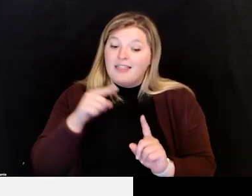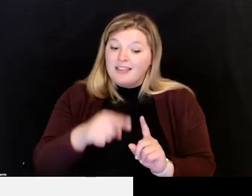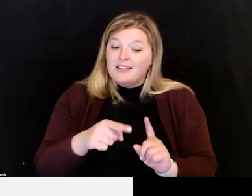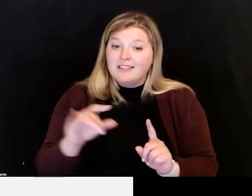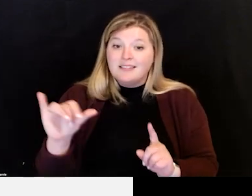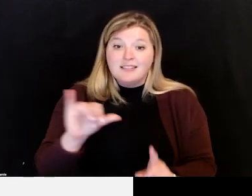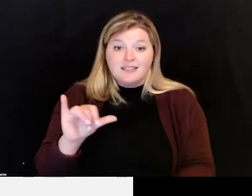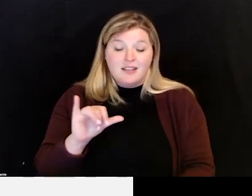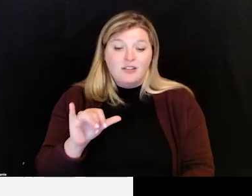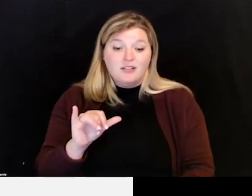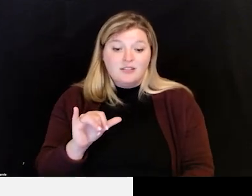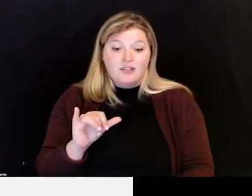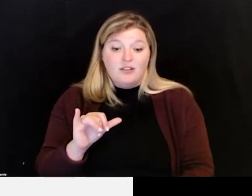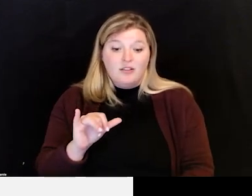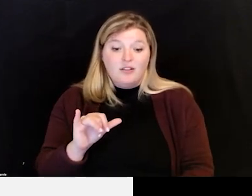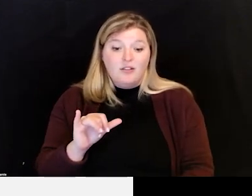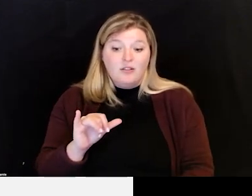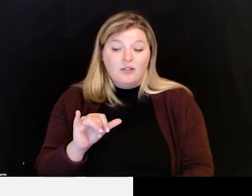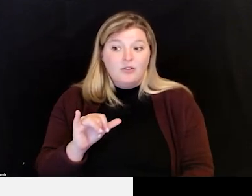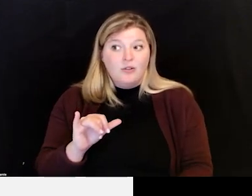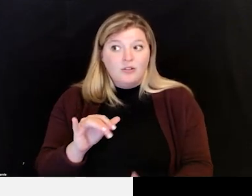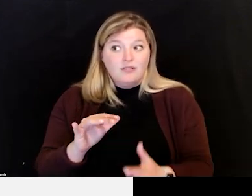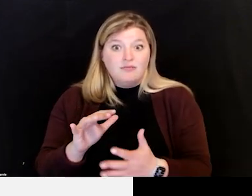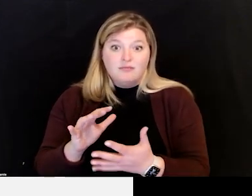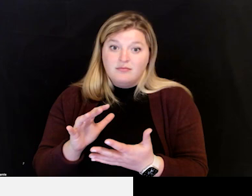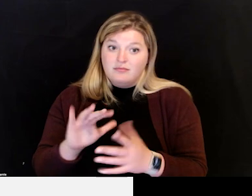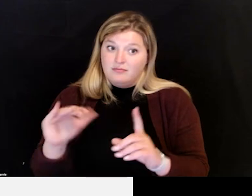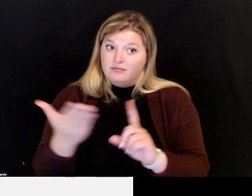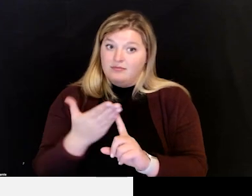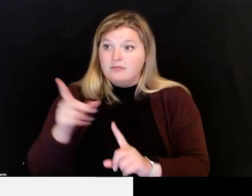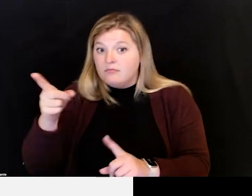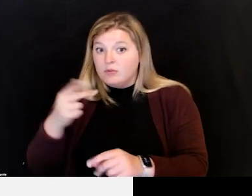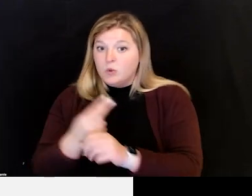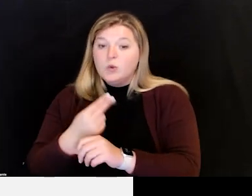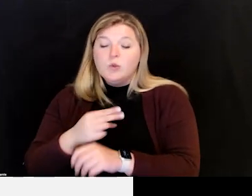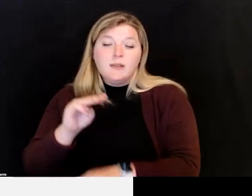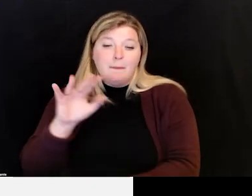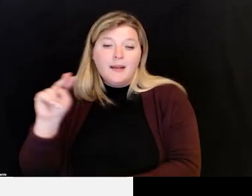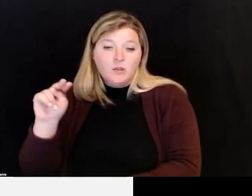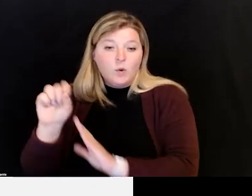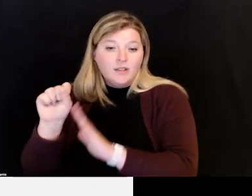for using the state of Minnesota's templates, especially for office products.